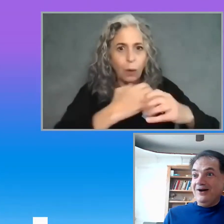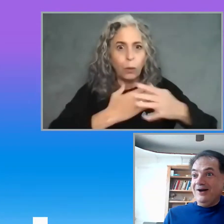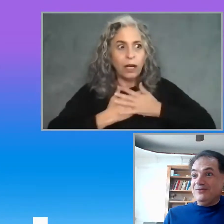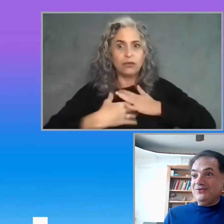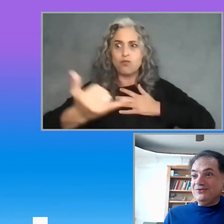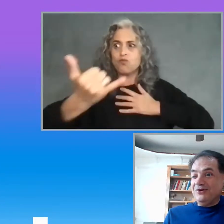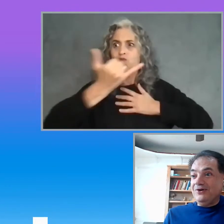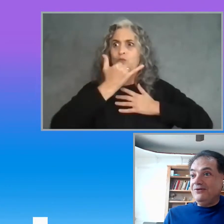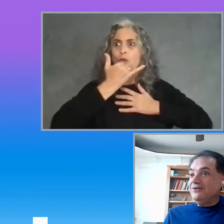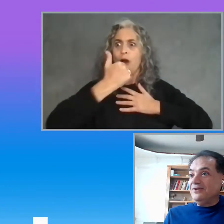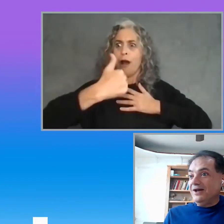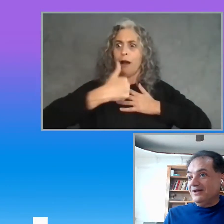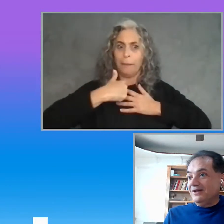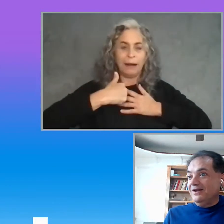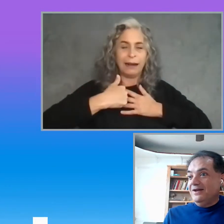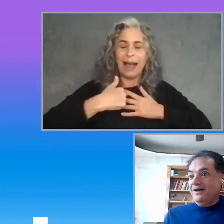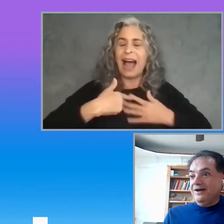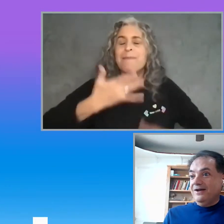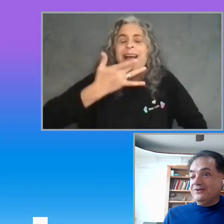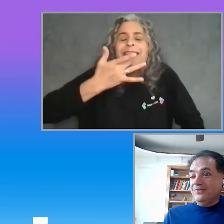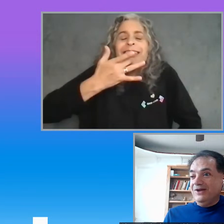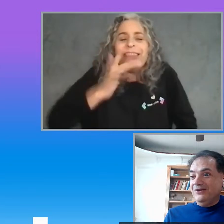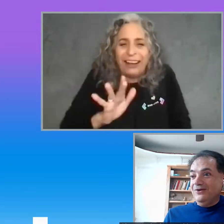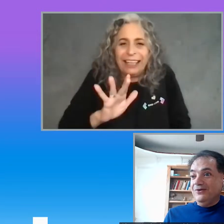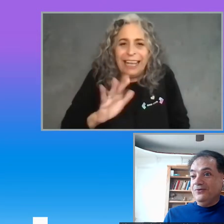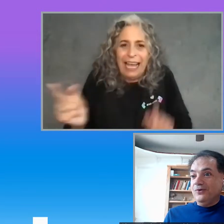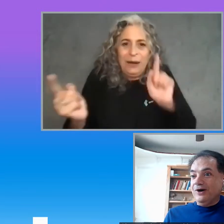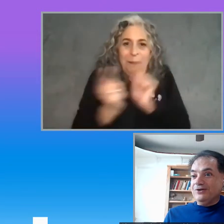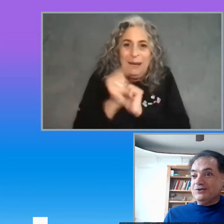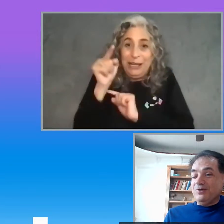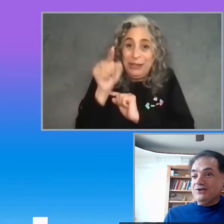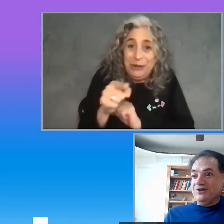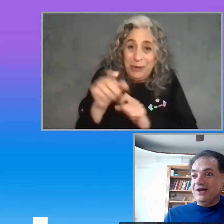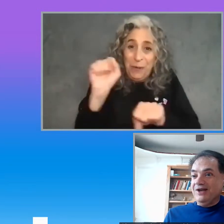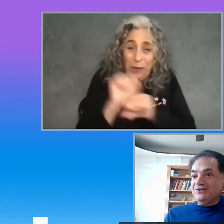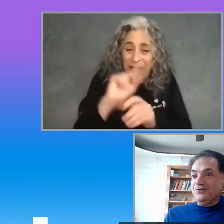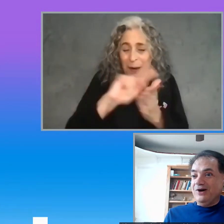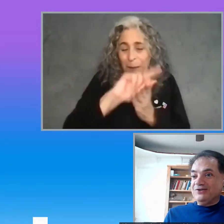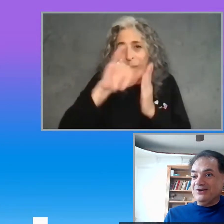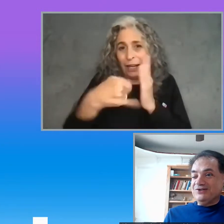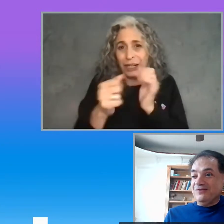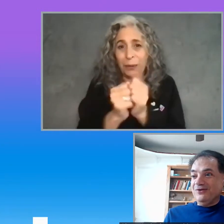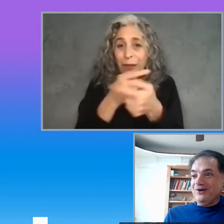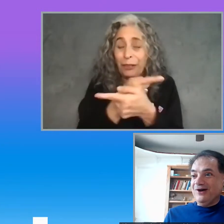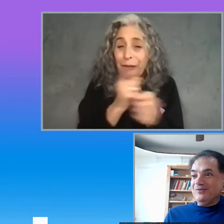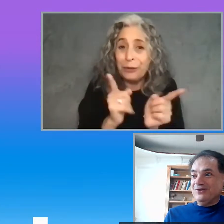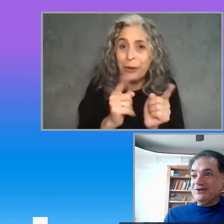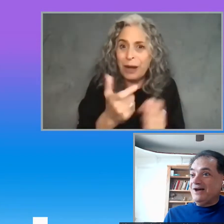so wrong. I am so lucky I got to meet you, work on this project